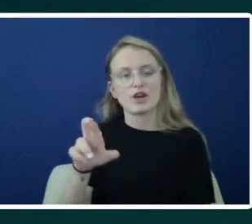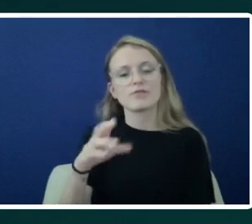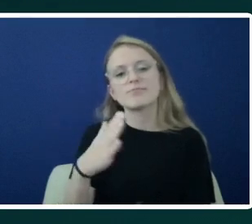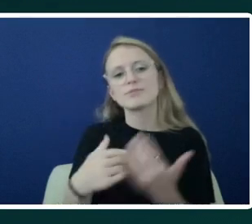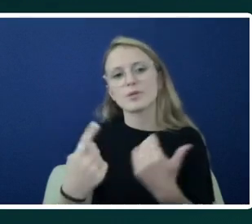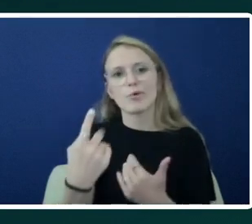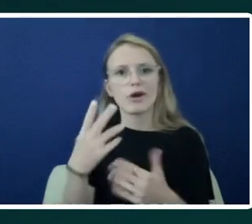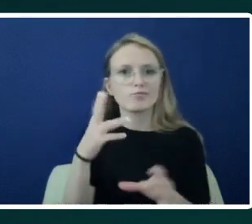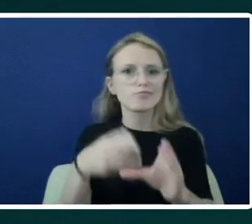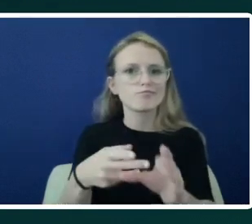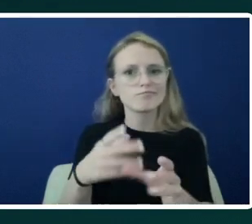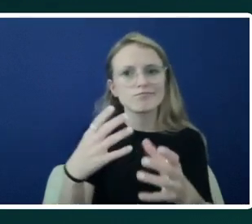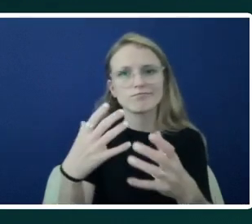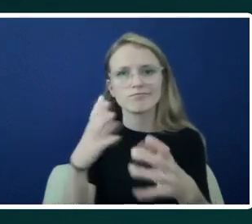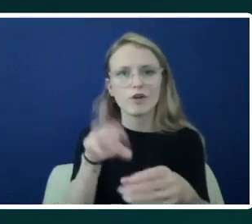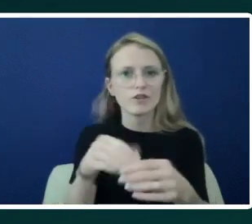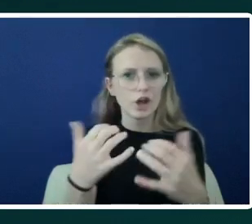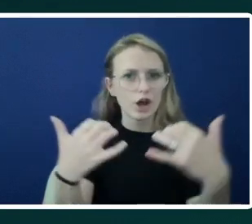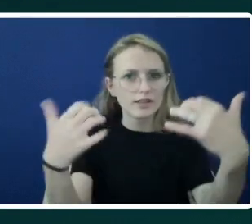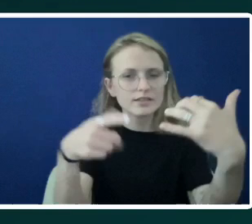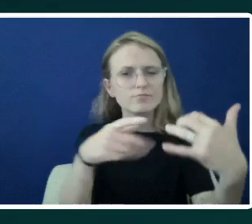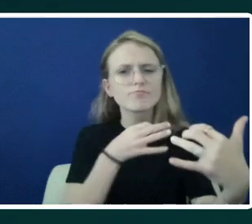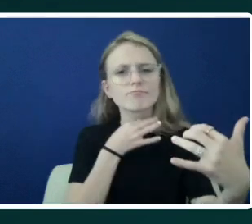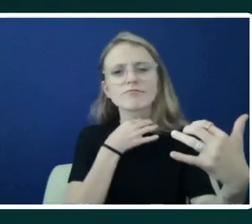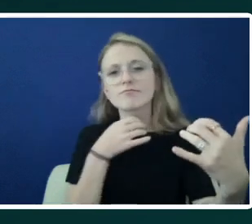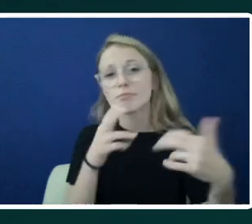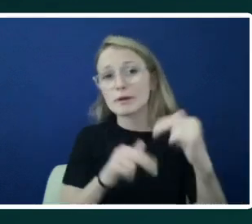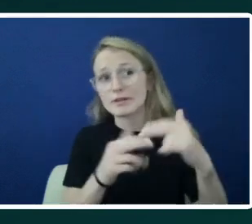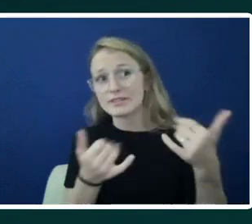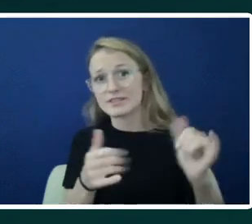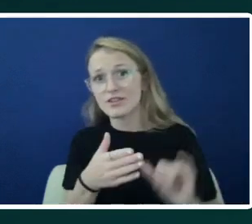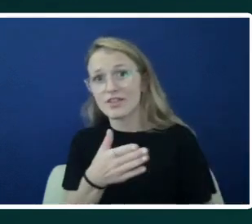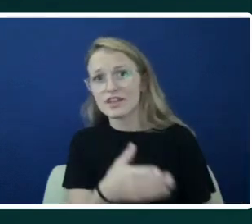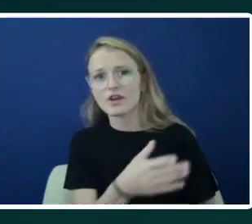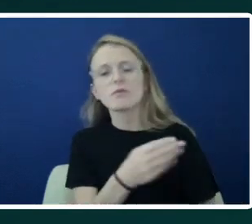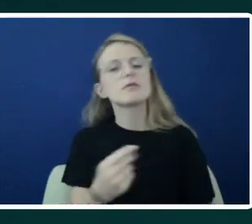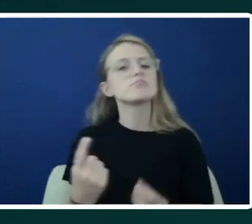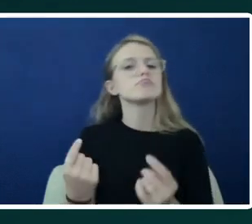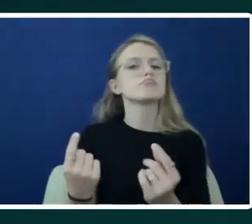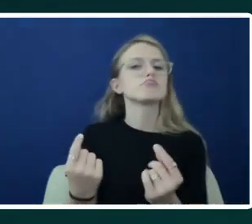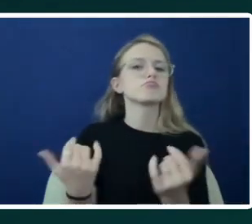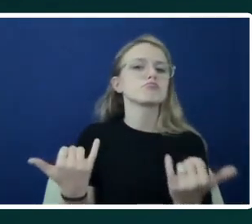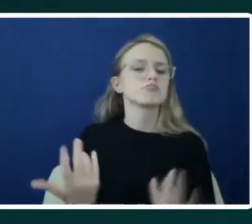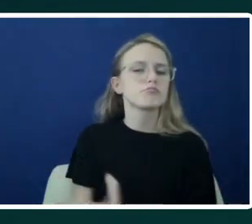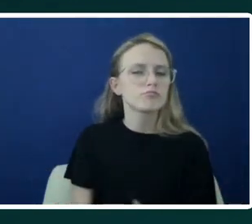whether those buildings are still standing, and if so, what are they used for today?